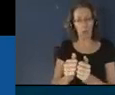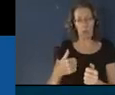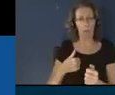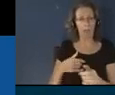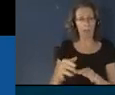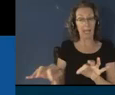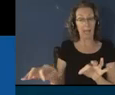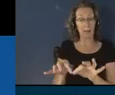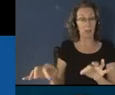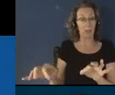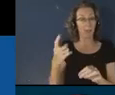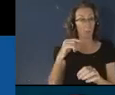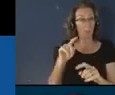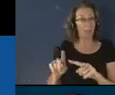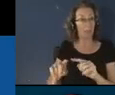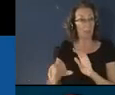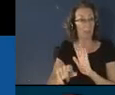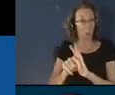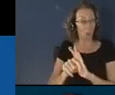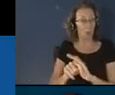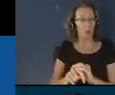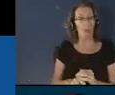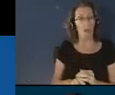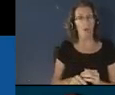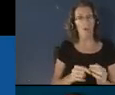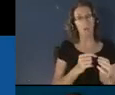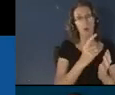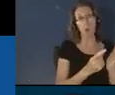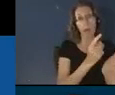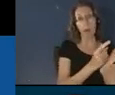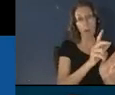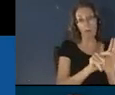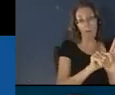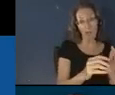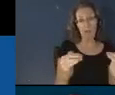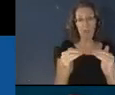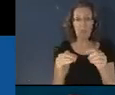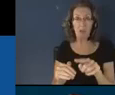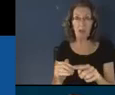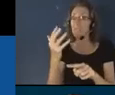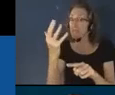for various videos. We would look if you did an hour video you'd probably take about five hours to